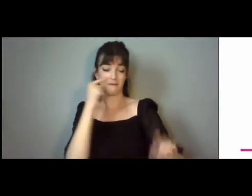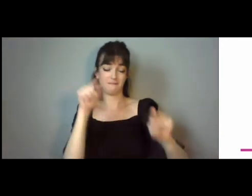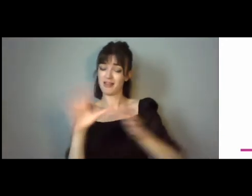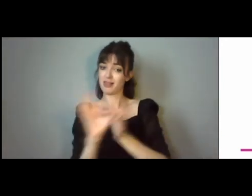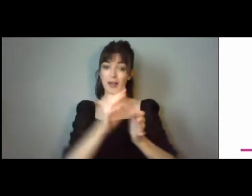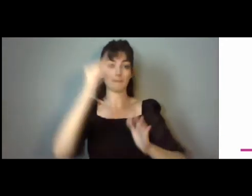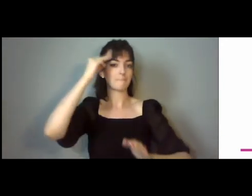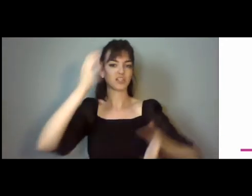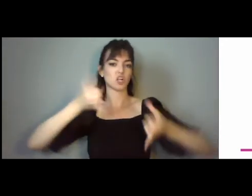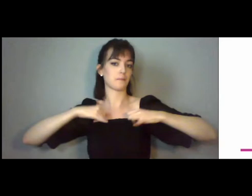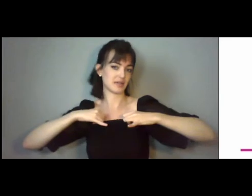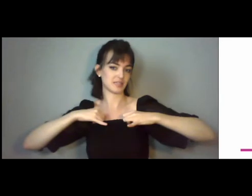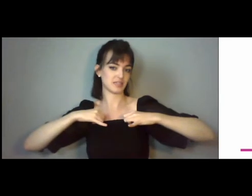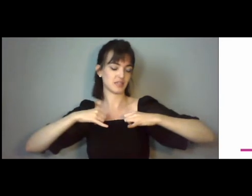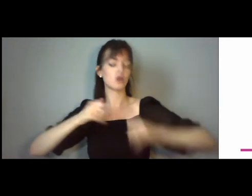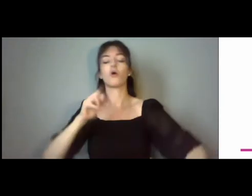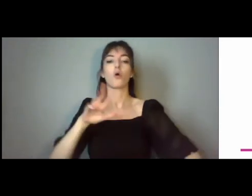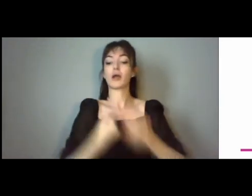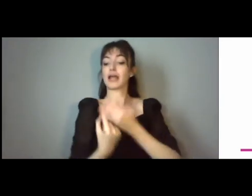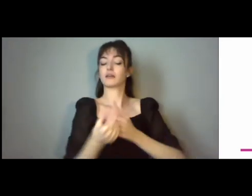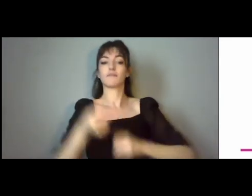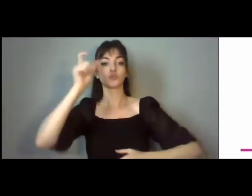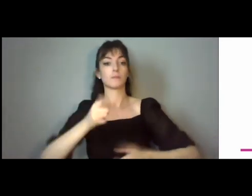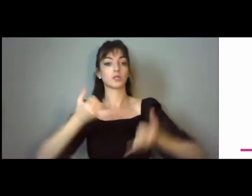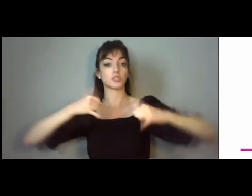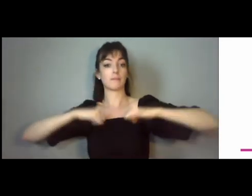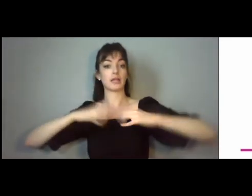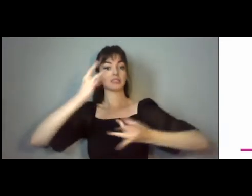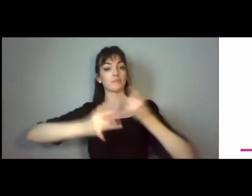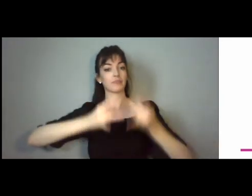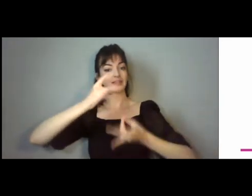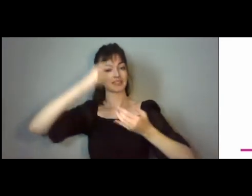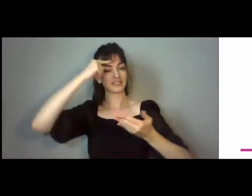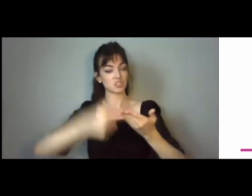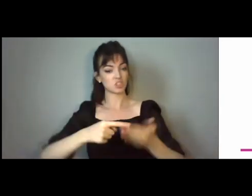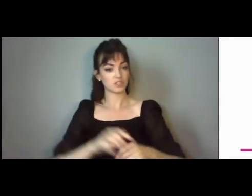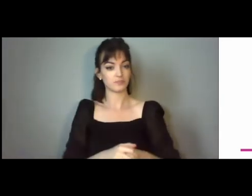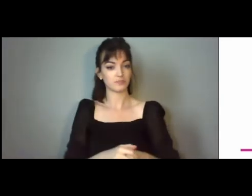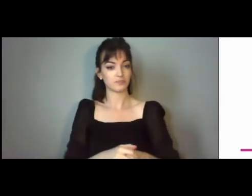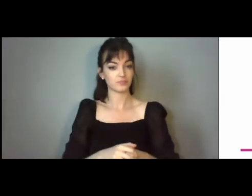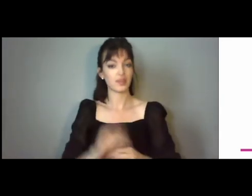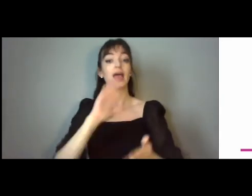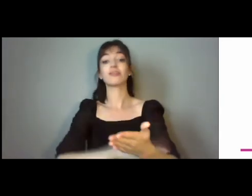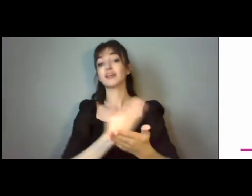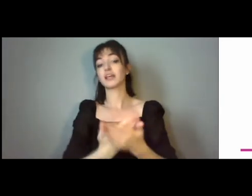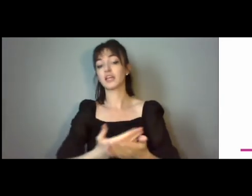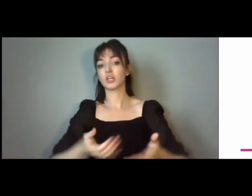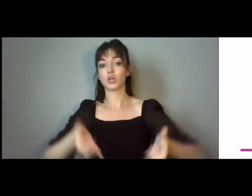or the individual capacity to make decisions. Legal capacity is an inherent right of all